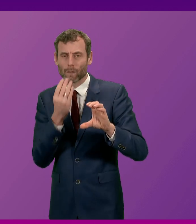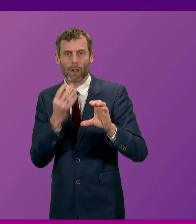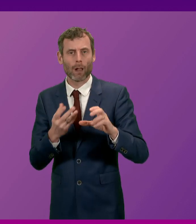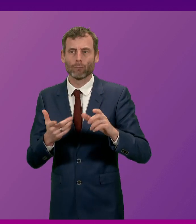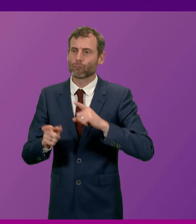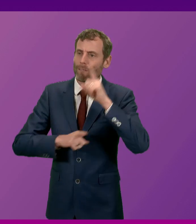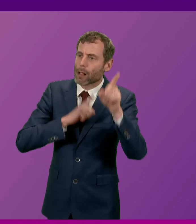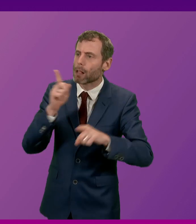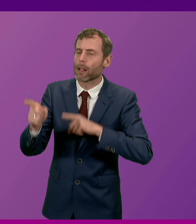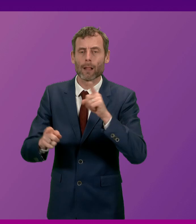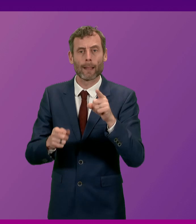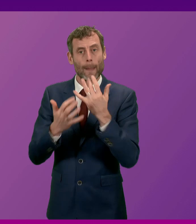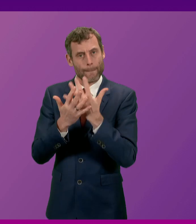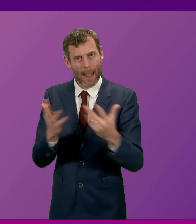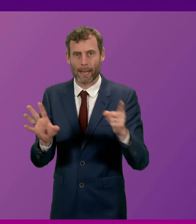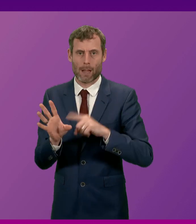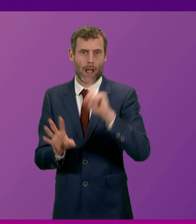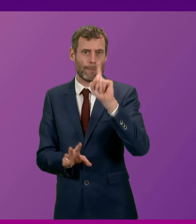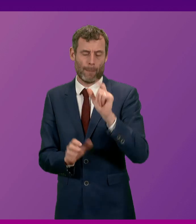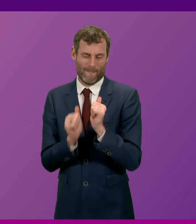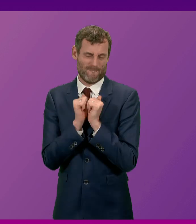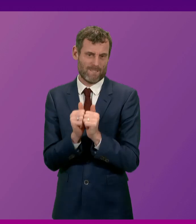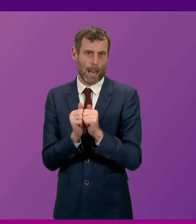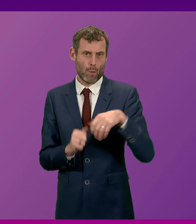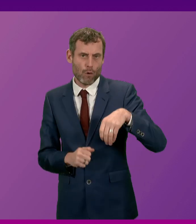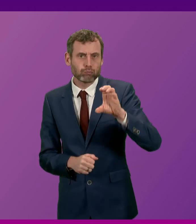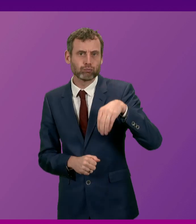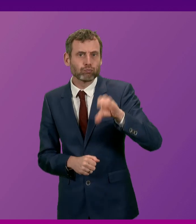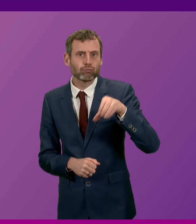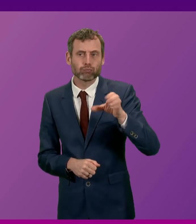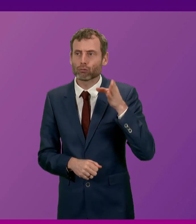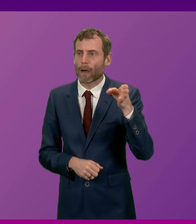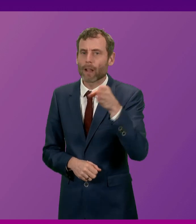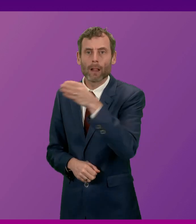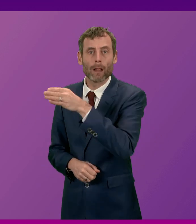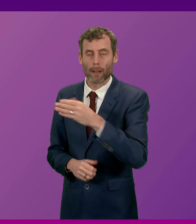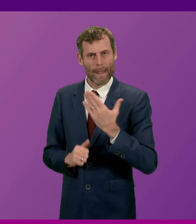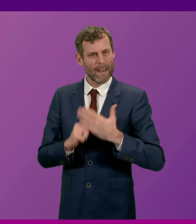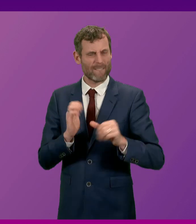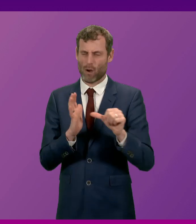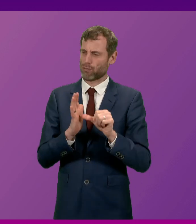the overwhelming majority of young people who use it properly, never cause any bother and are